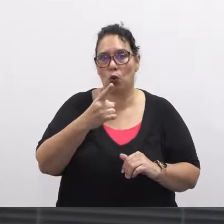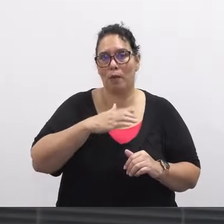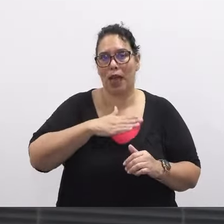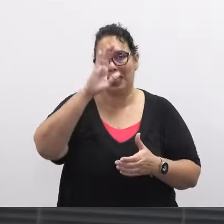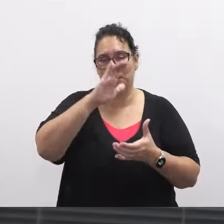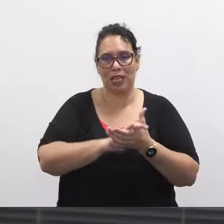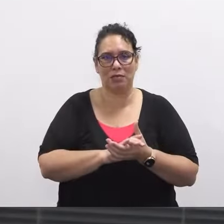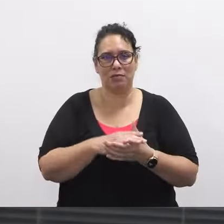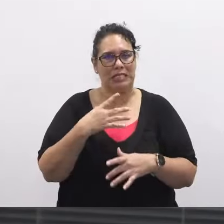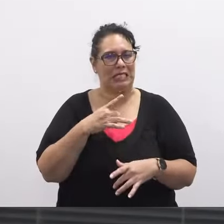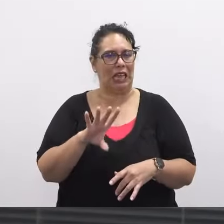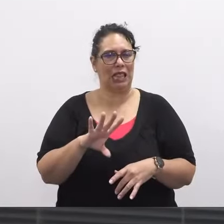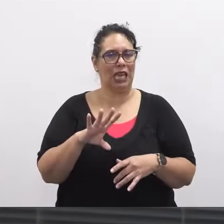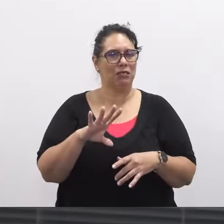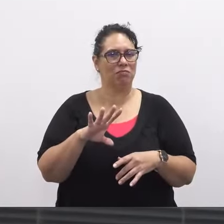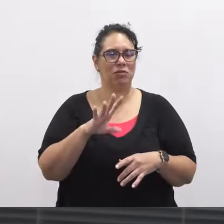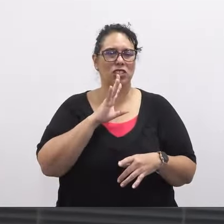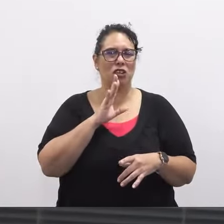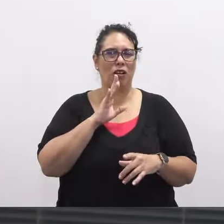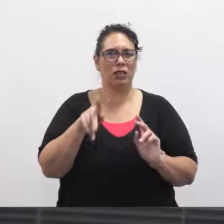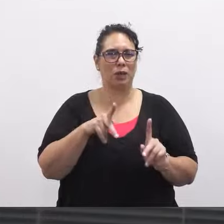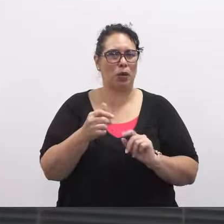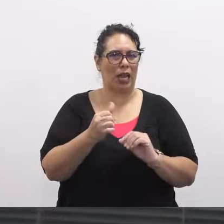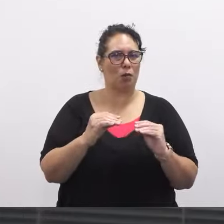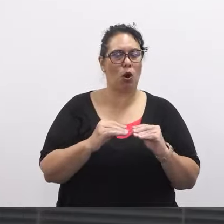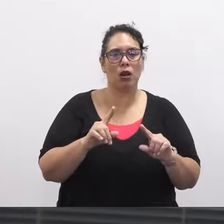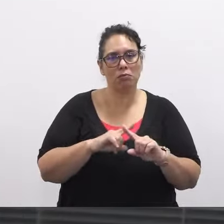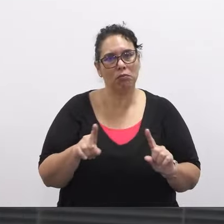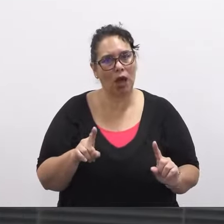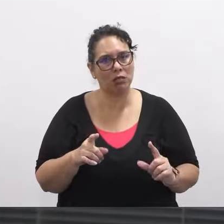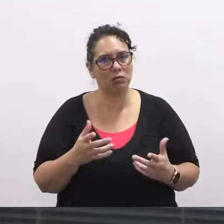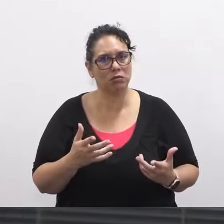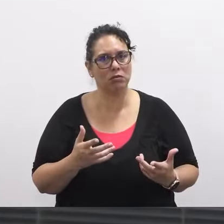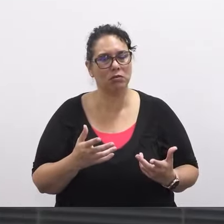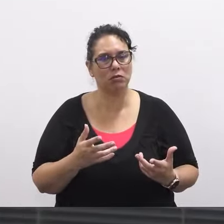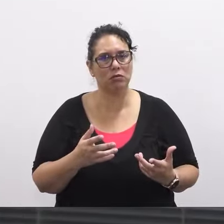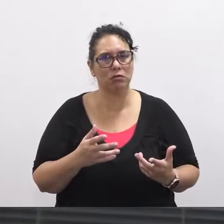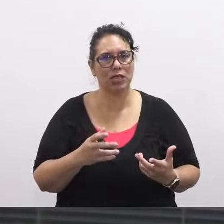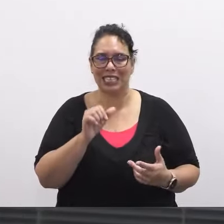he doesn't like to talk to people anymore, but he likes to talk to people we found out later, just not us.